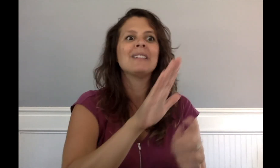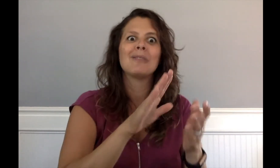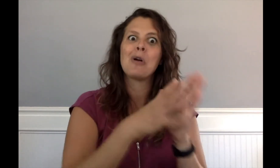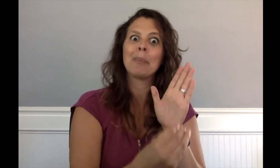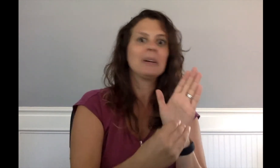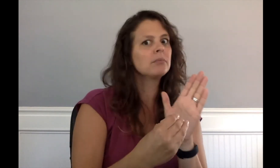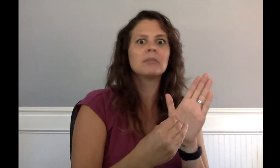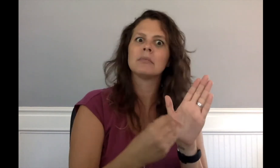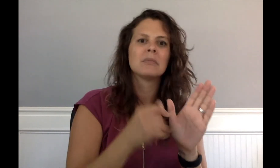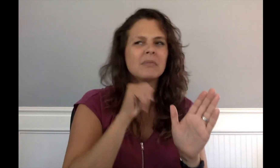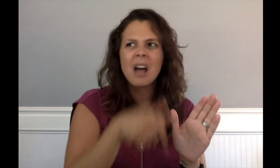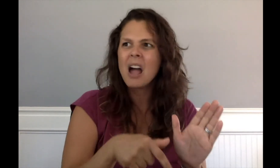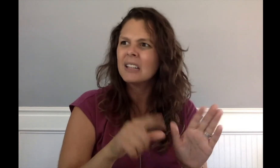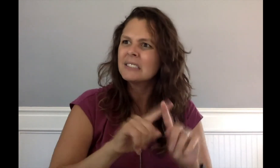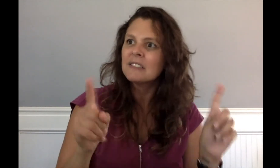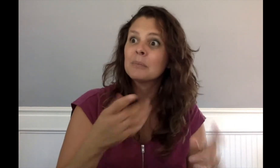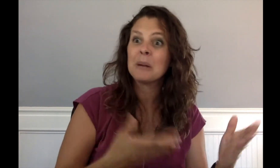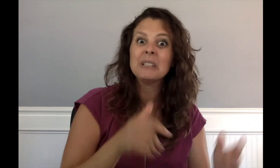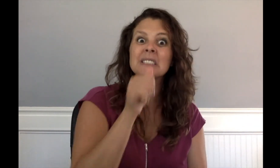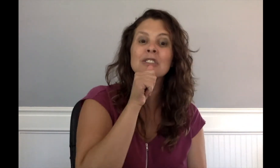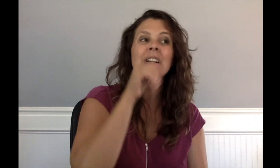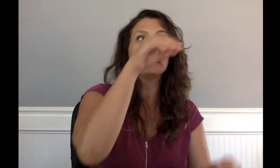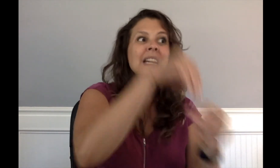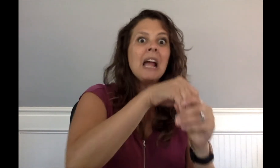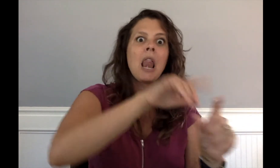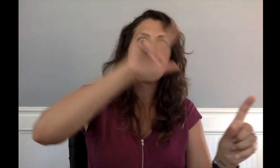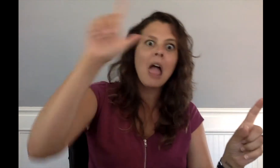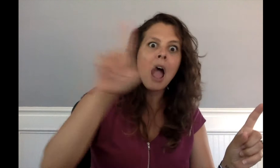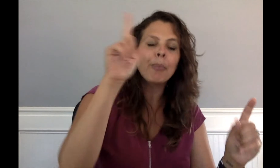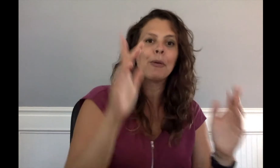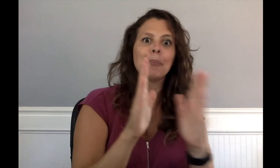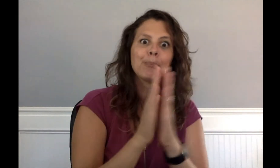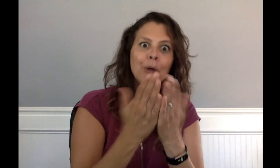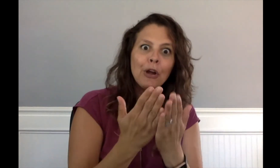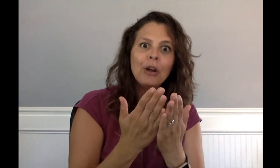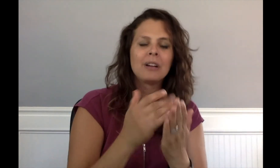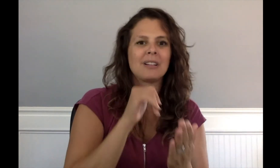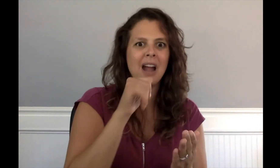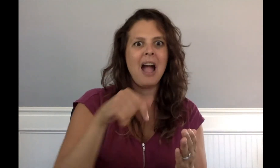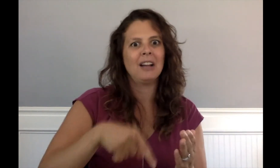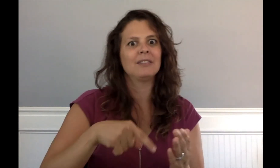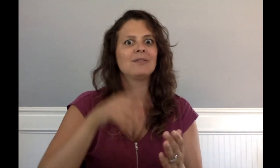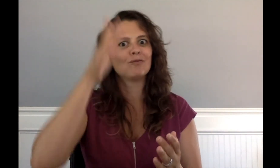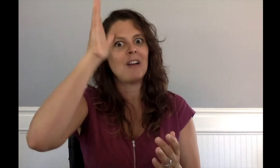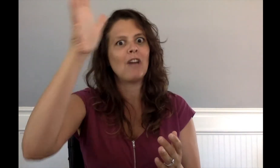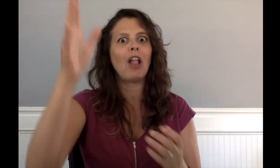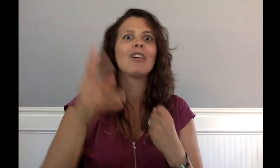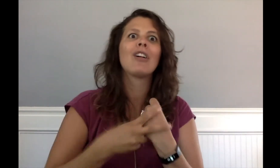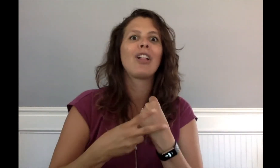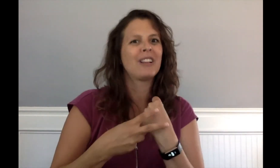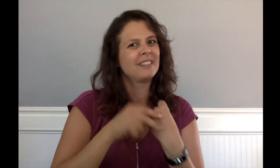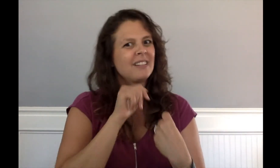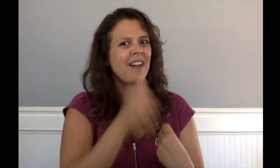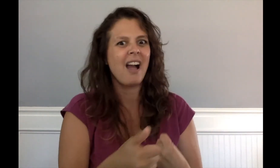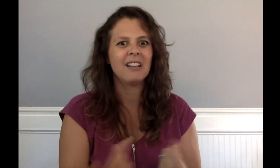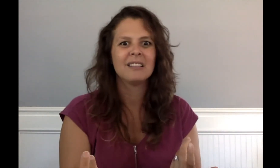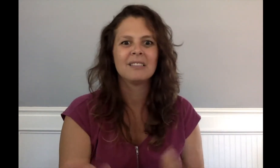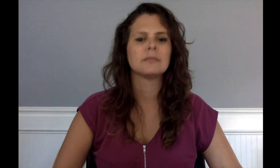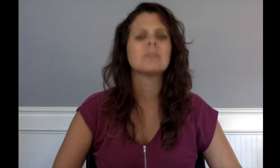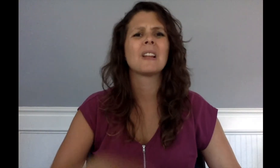Maybe the secret is only in that one."